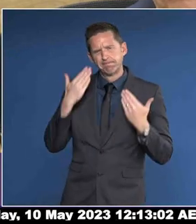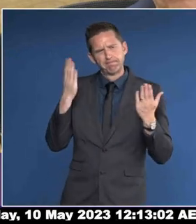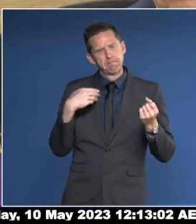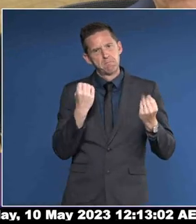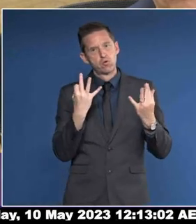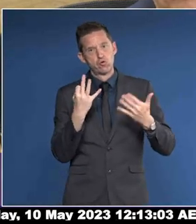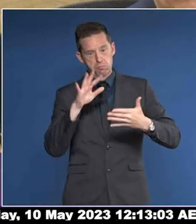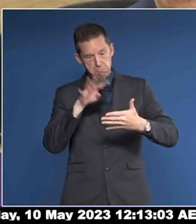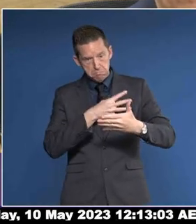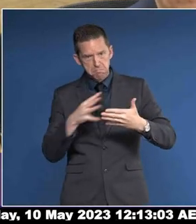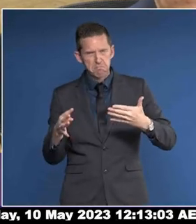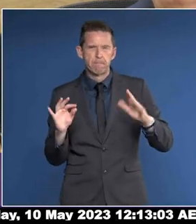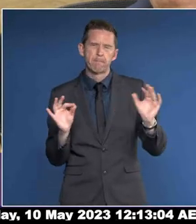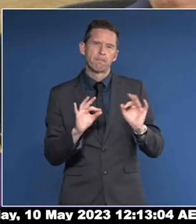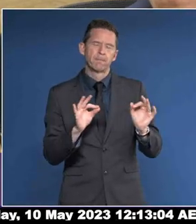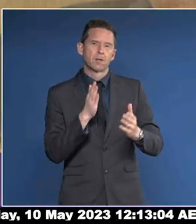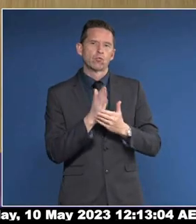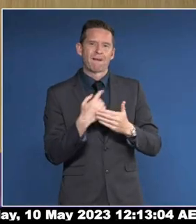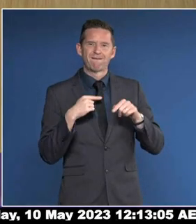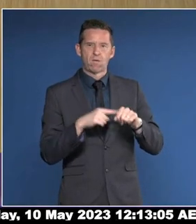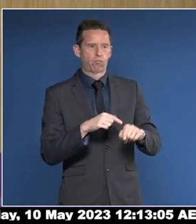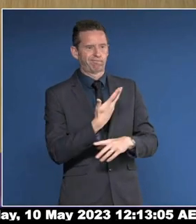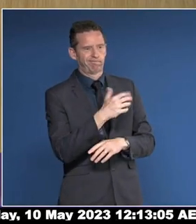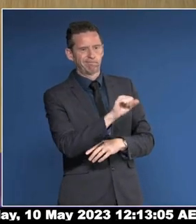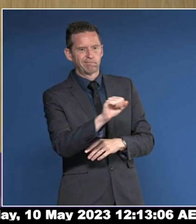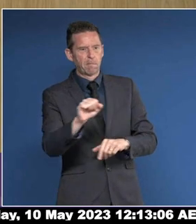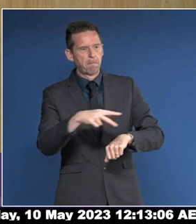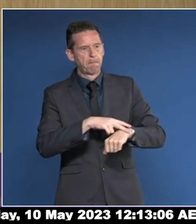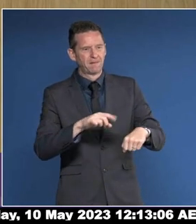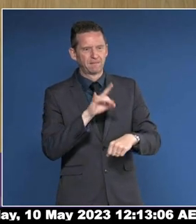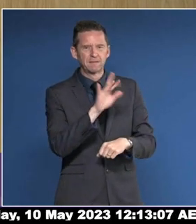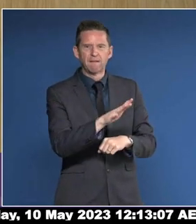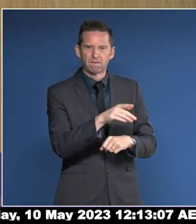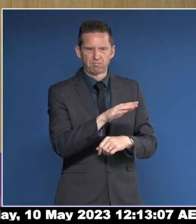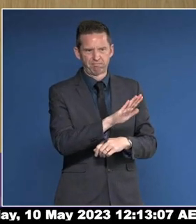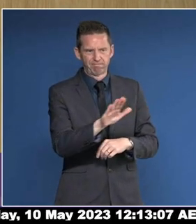We rely on their experience as police officers to determine whether they have